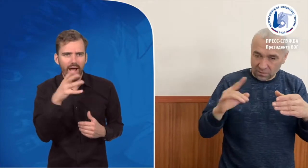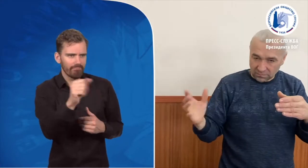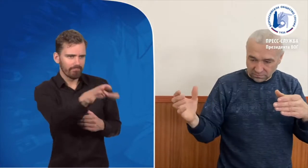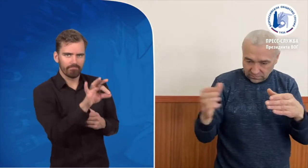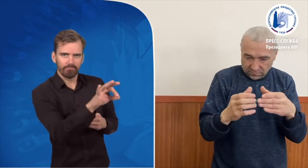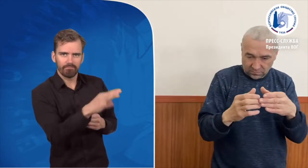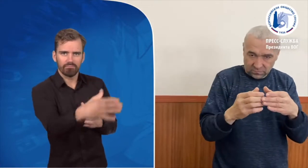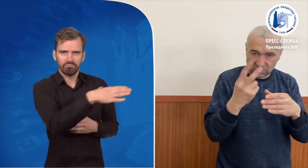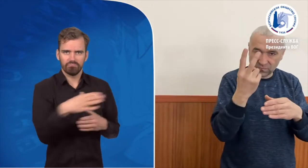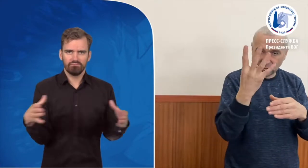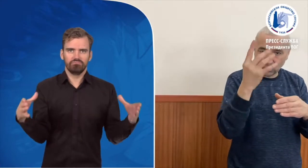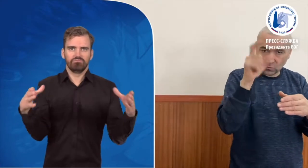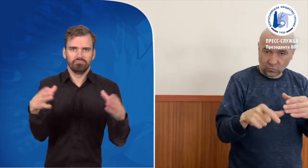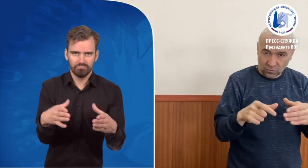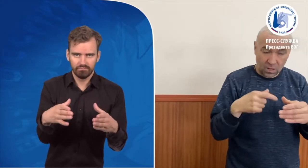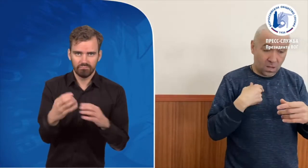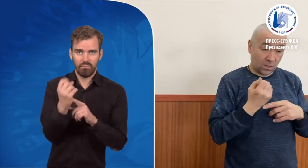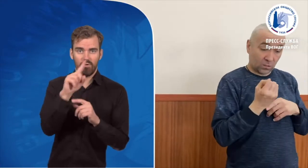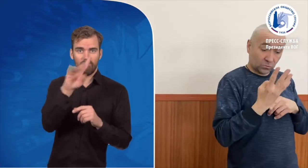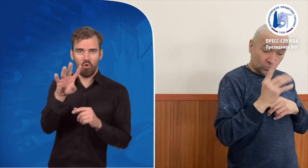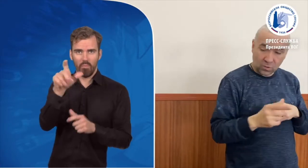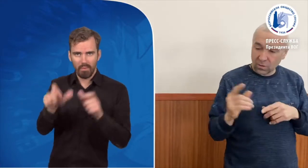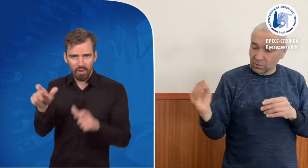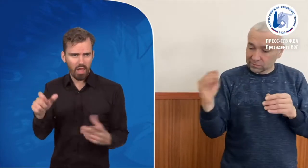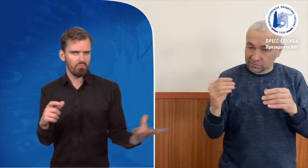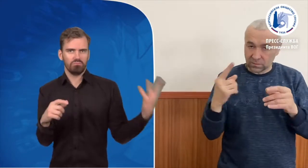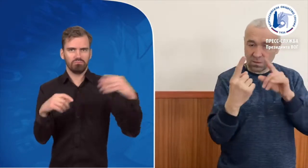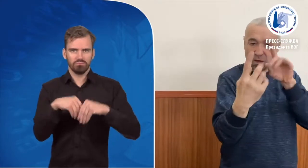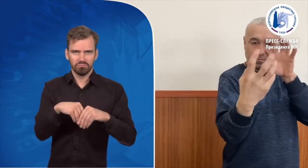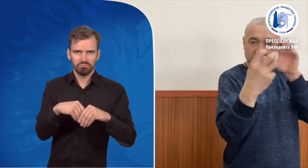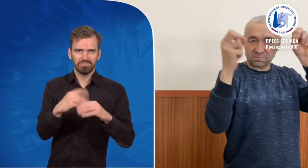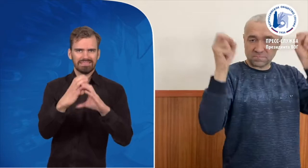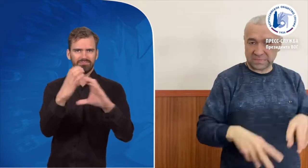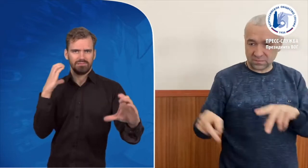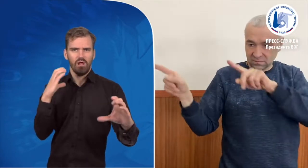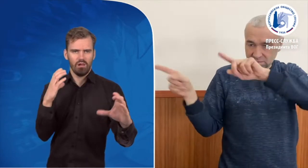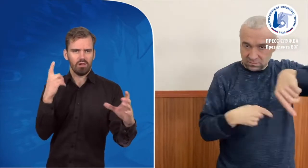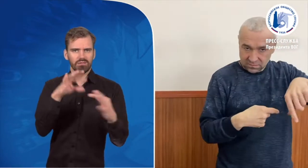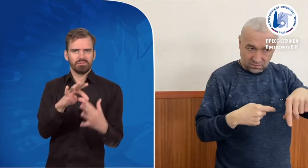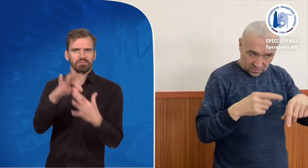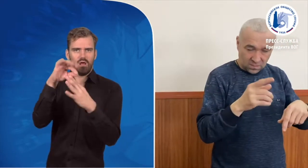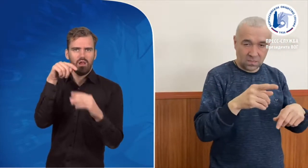to take place the next day. But my wife was able to get us on the list the same day. She turned to the person responsible